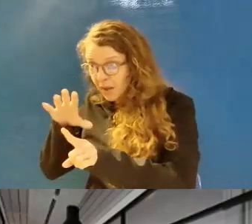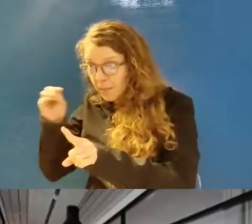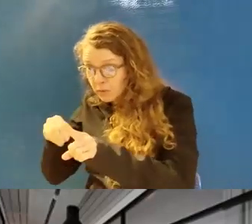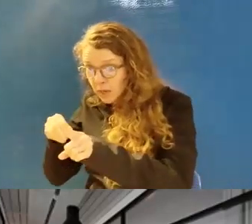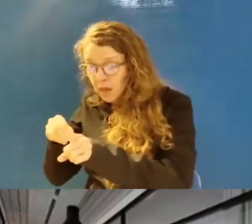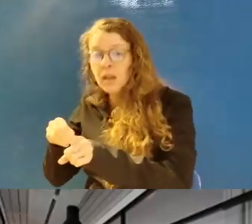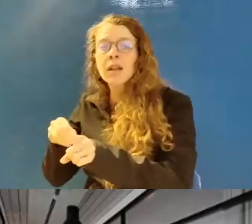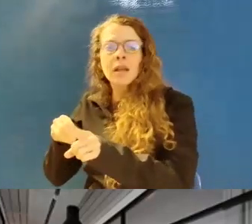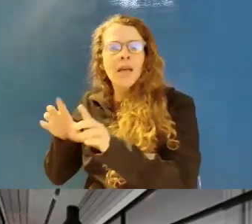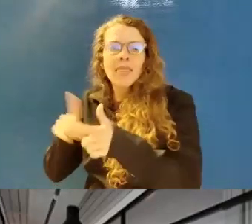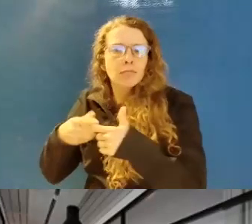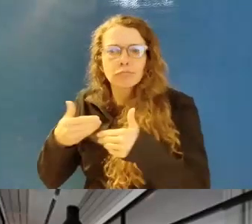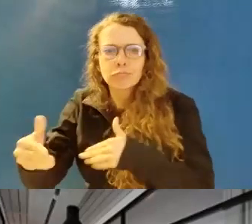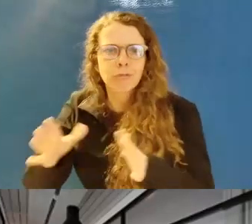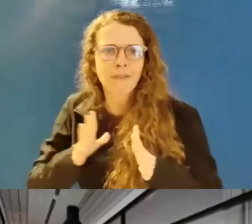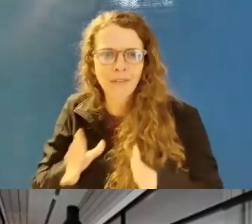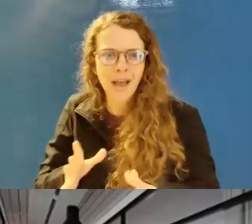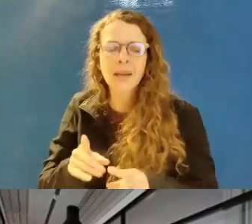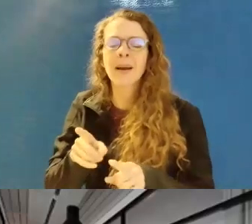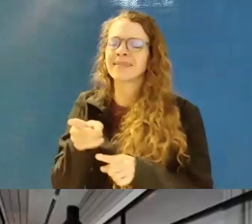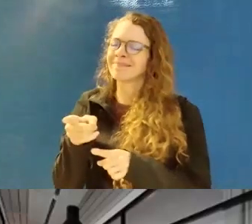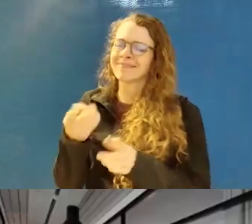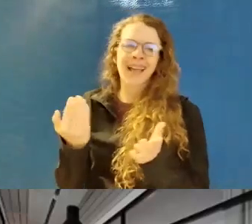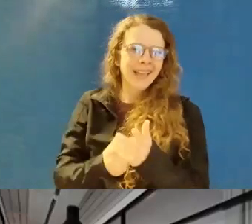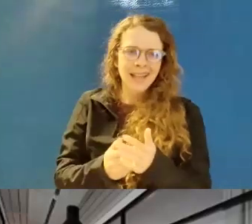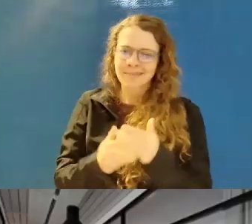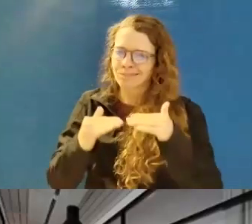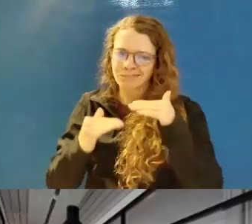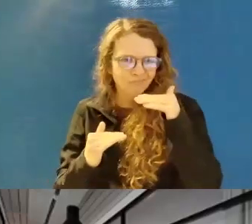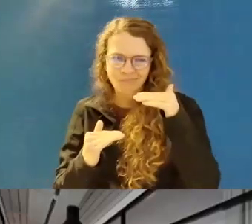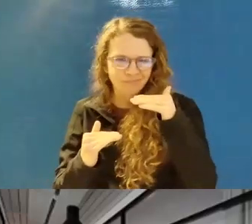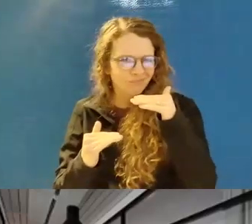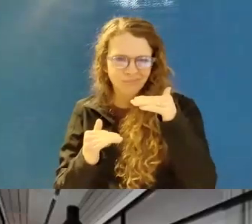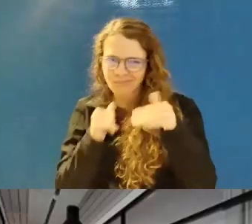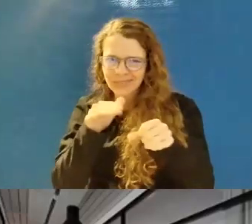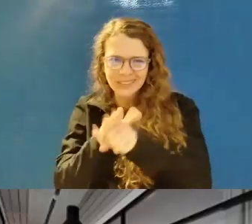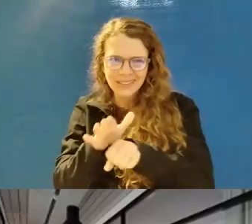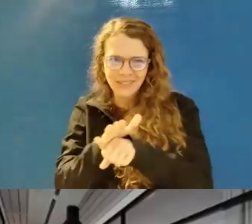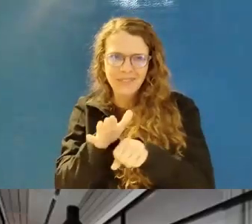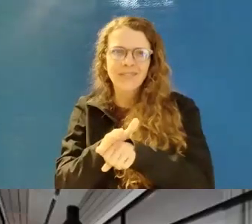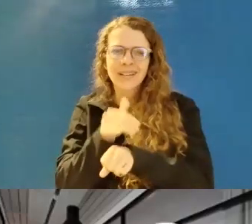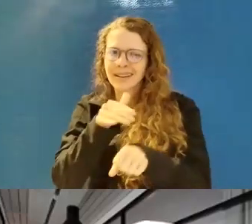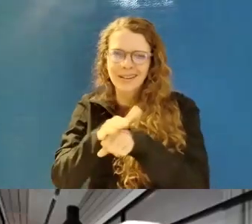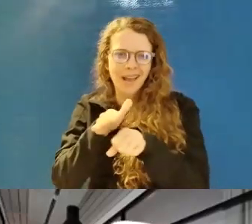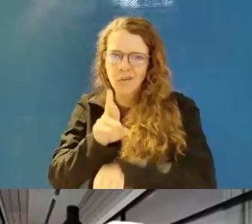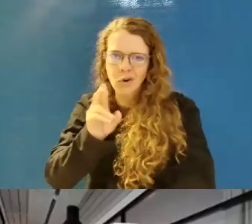But again, they didn't find that so, there was a Core Inquiry